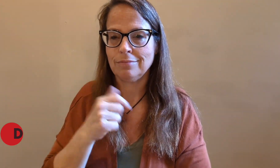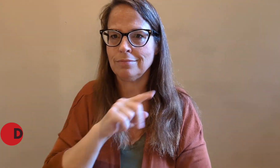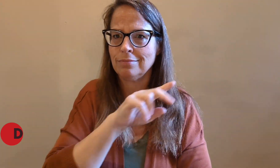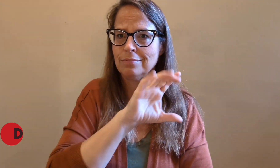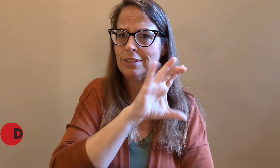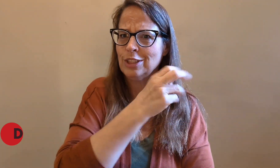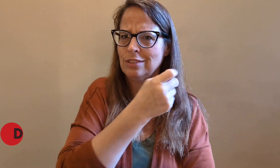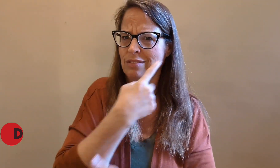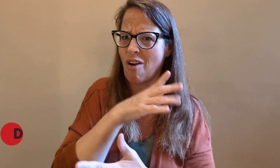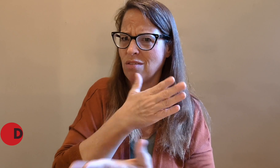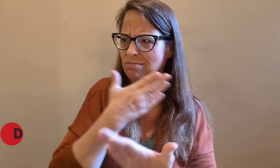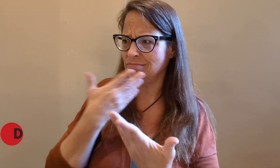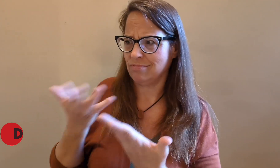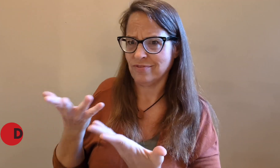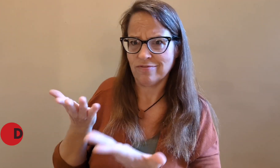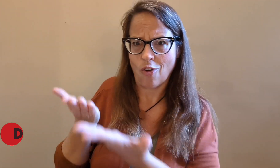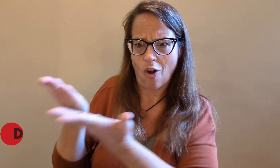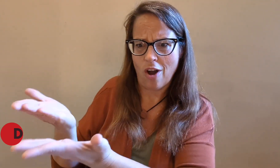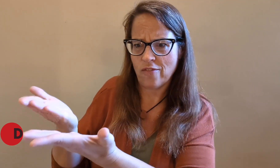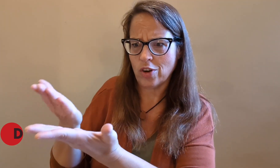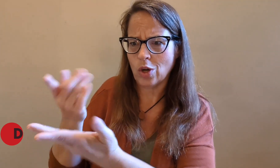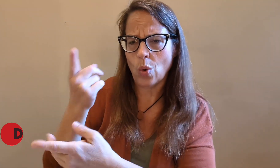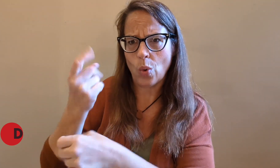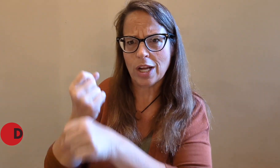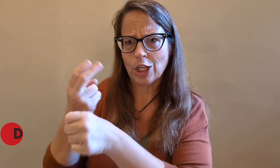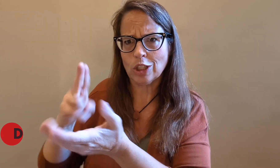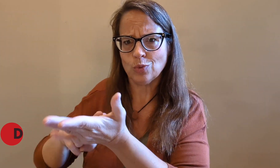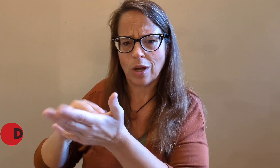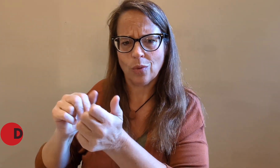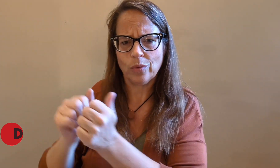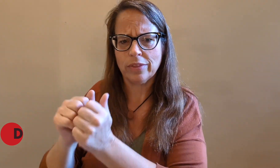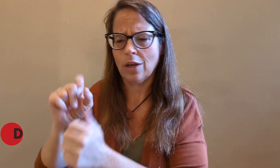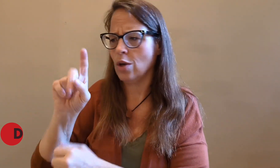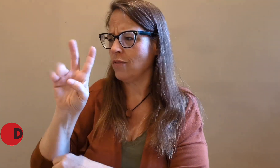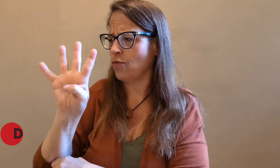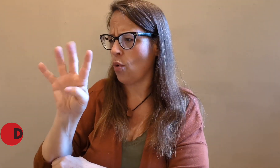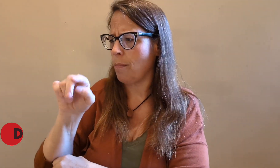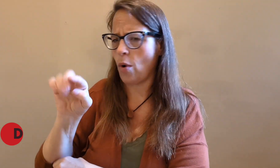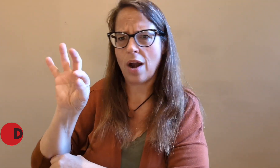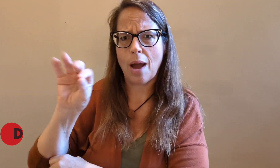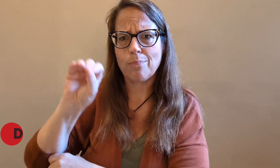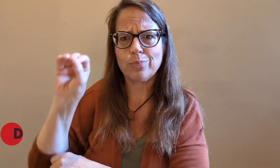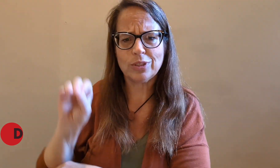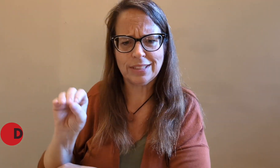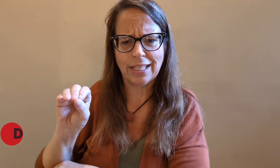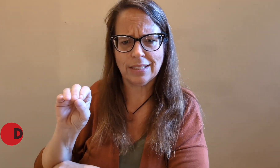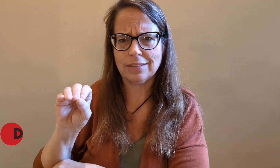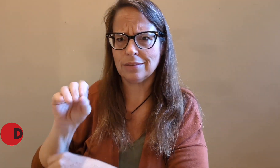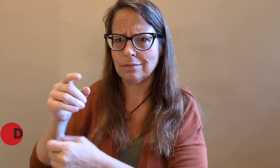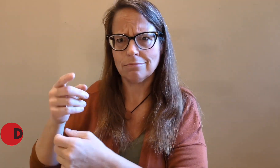CHS claims they offered a one-year contract with a 4.9% increase in pay.